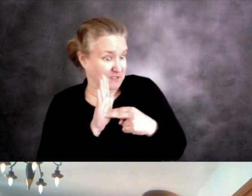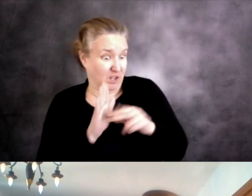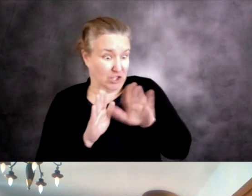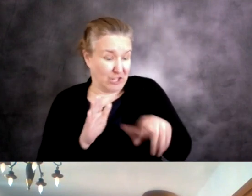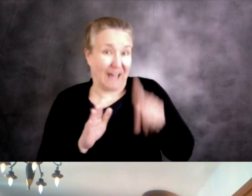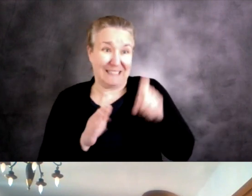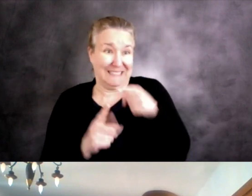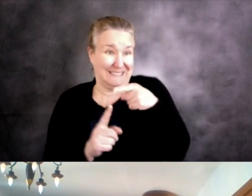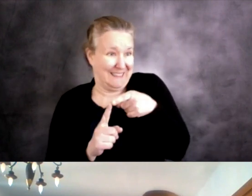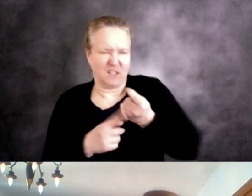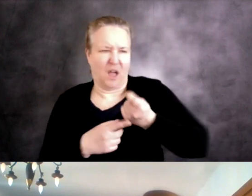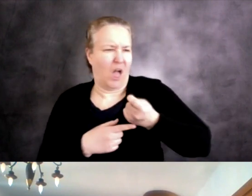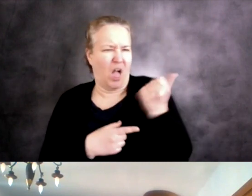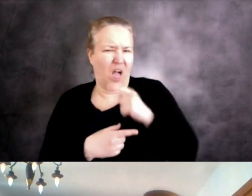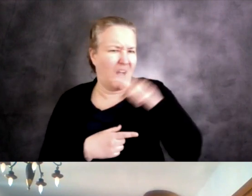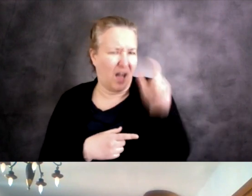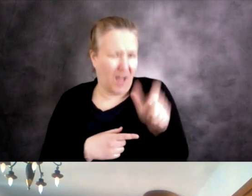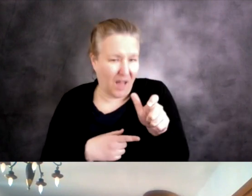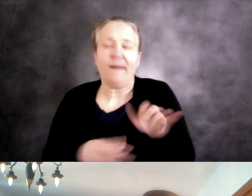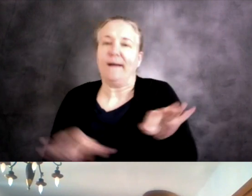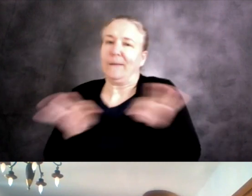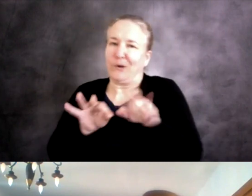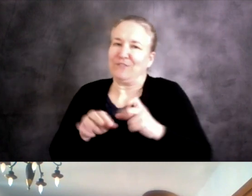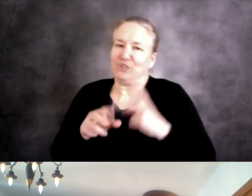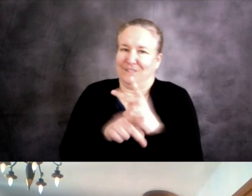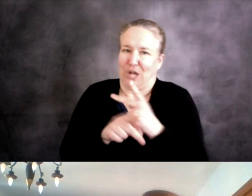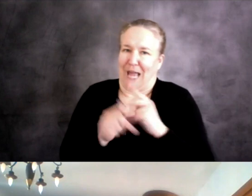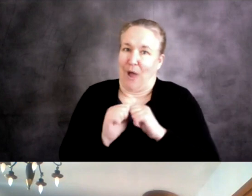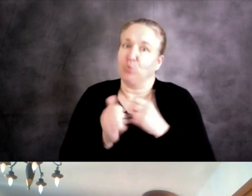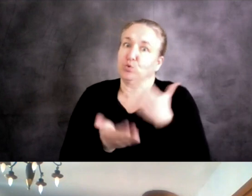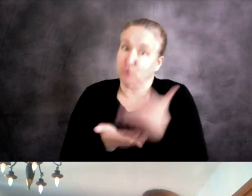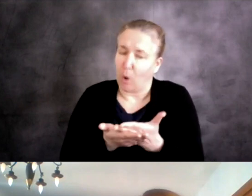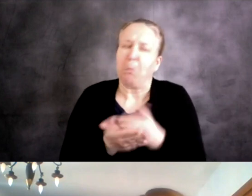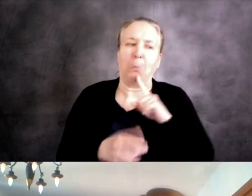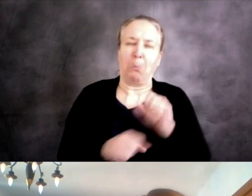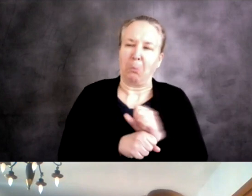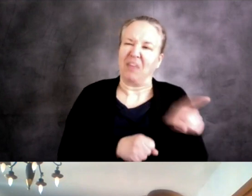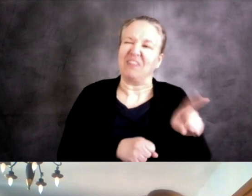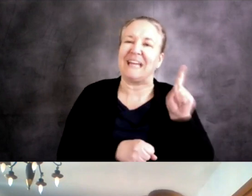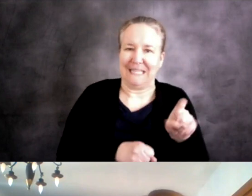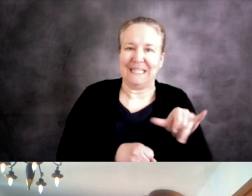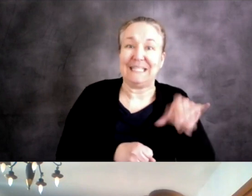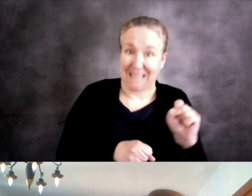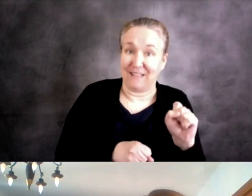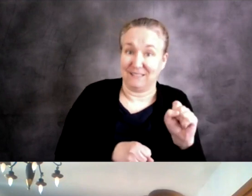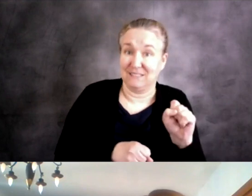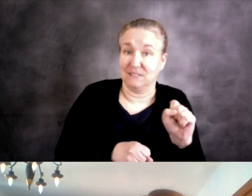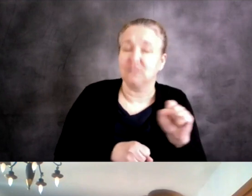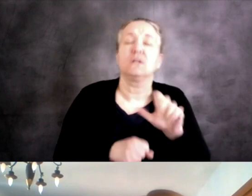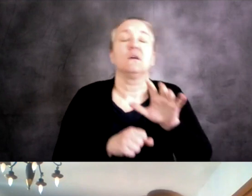so then we need to find a way to show that this is what they need, um, and in a lot of work I do